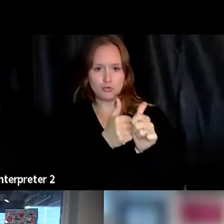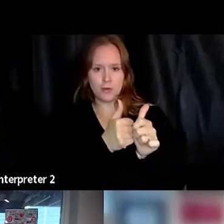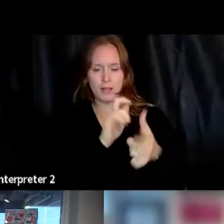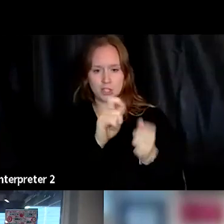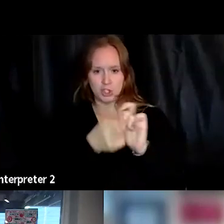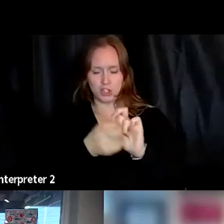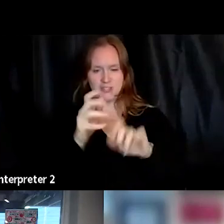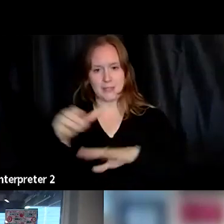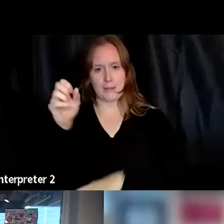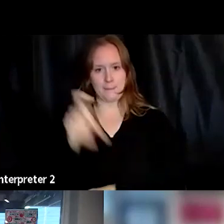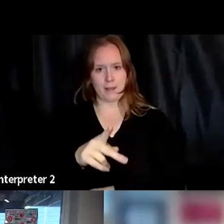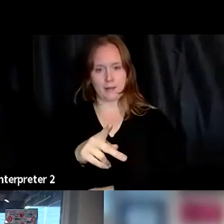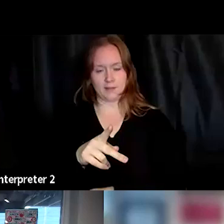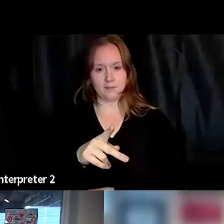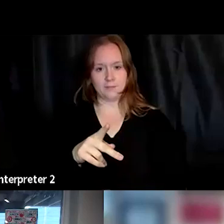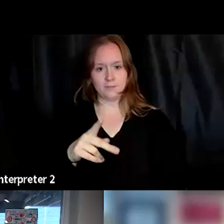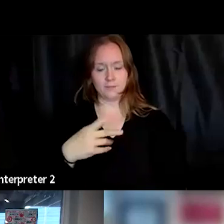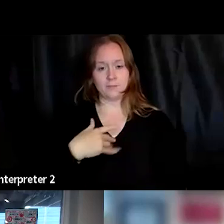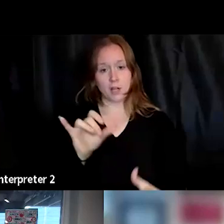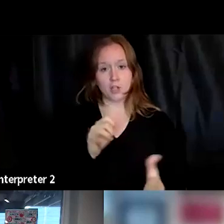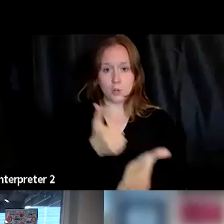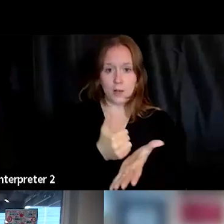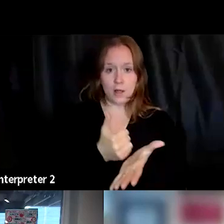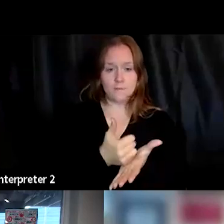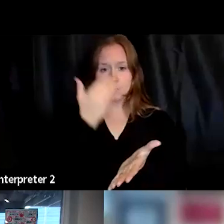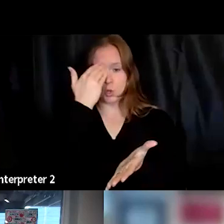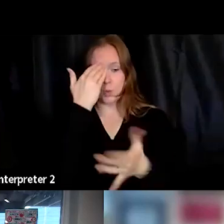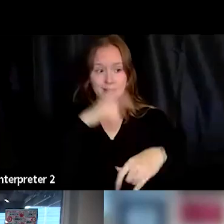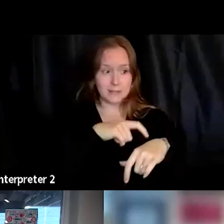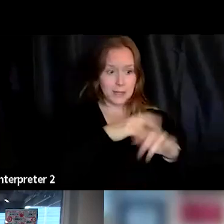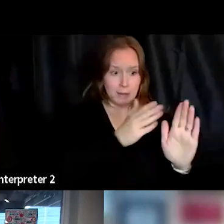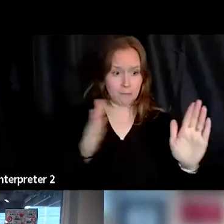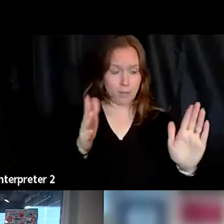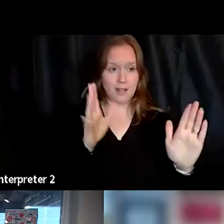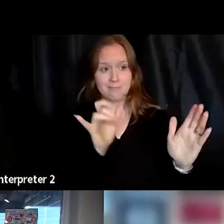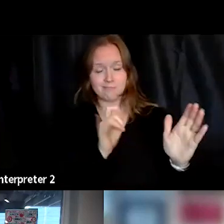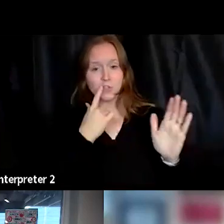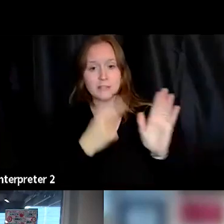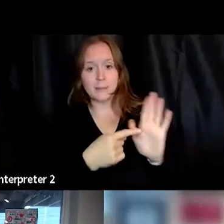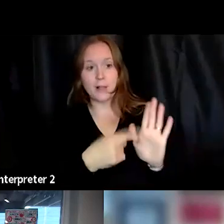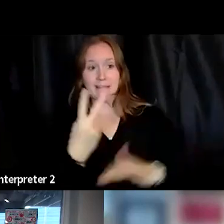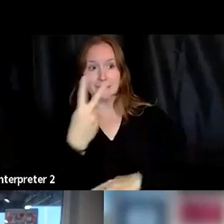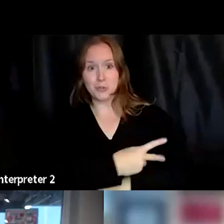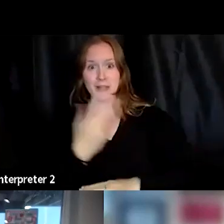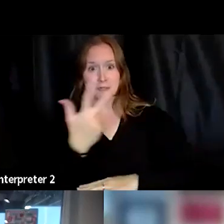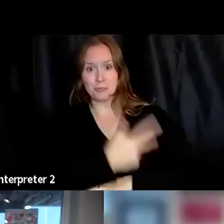It's also super helpful if you let us know your timeframe. So, hey, I need to turn this in, you know, in two days, three days or I've got a little bit more time.